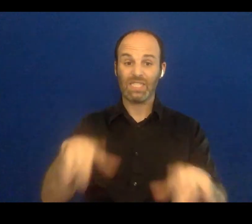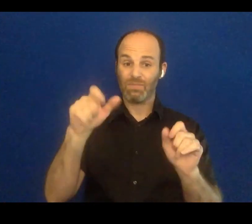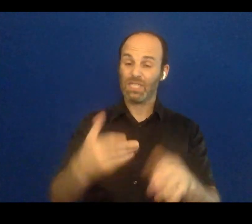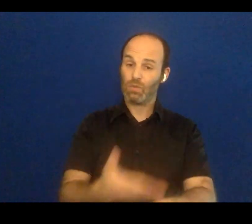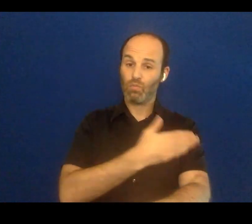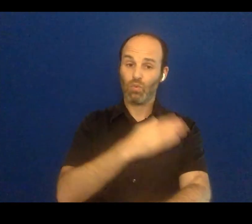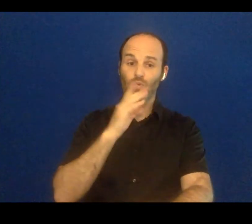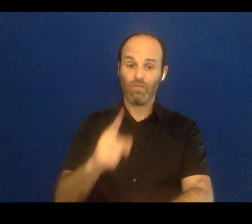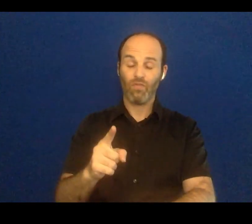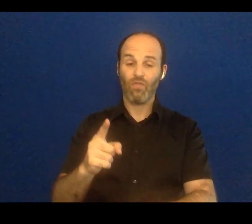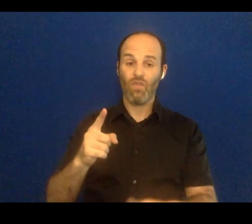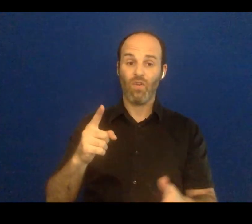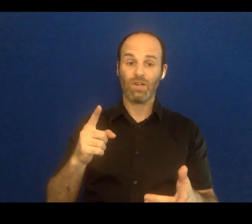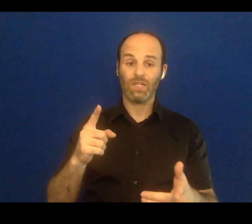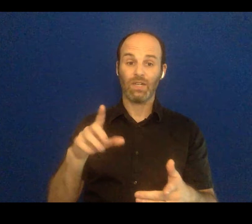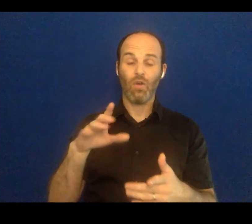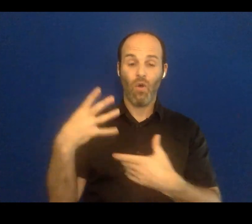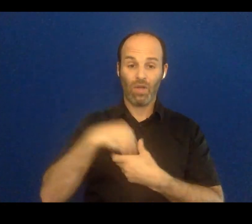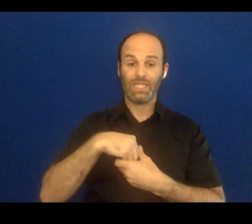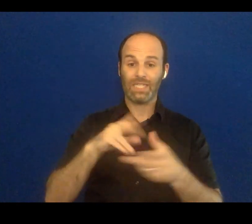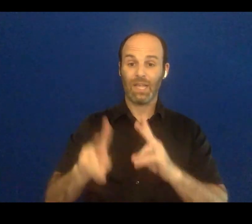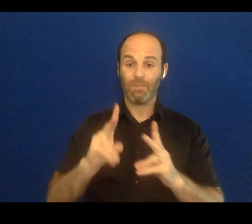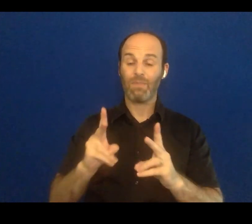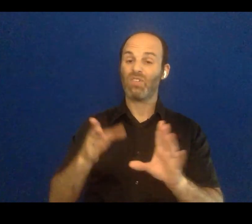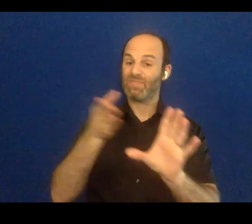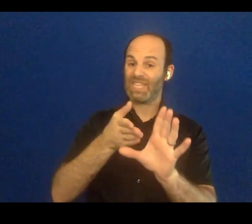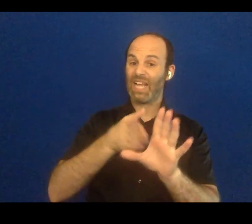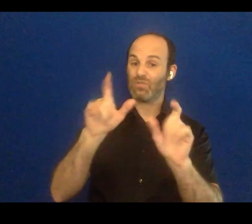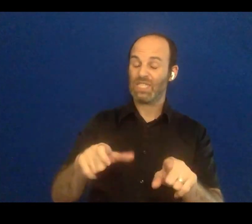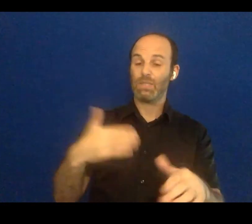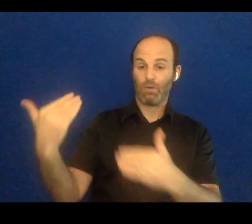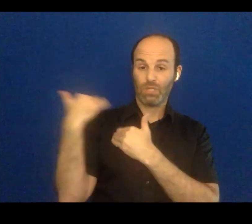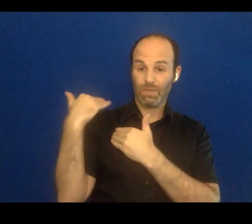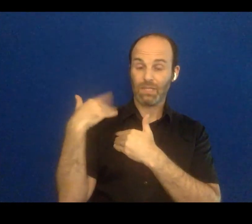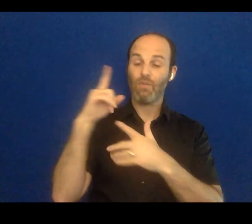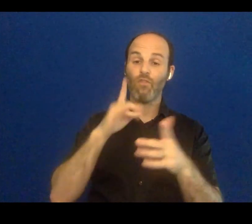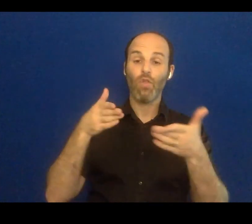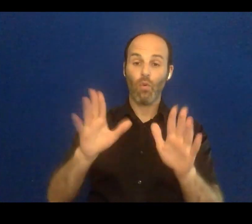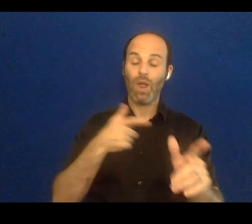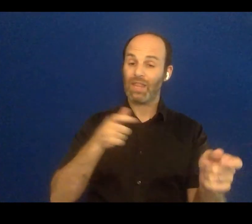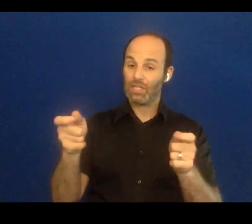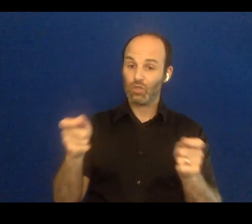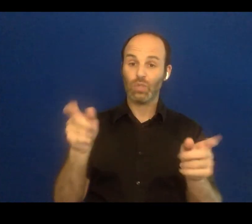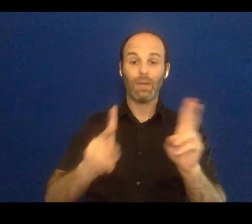NEEDS TO BE IMPROVED AND PSYCHIATRIST NEED TO BE HELD ACCOUNTABLE FOR THE WAY THEY